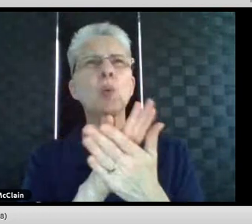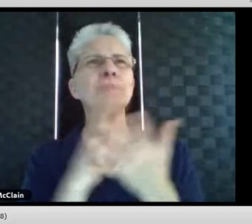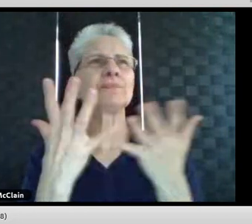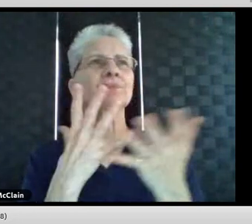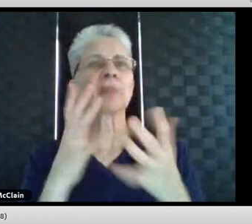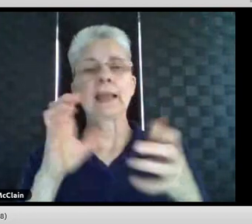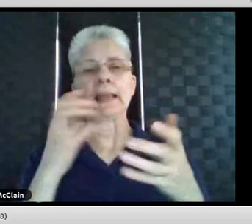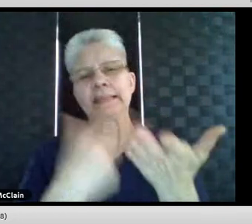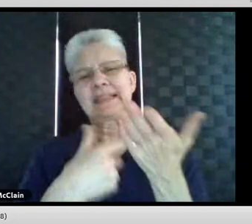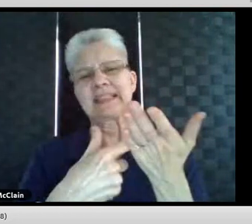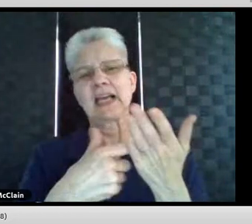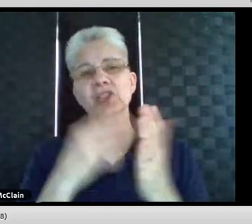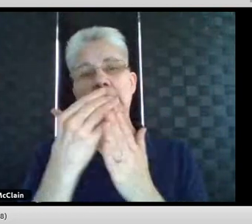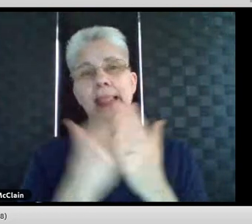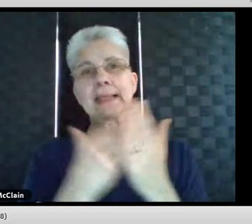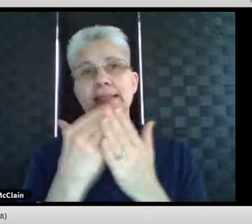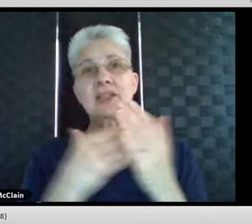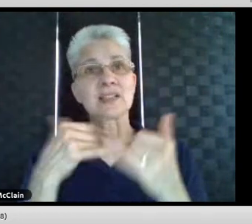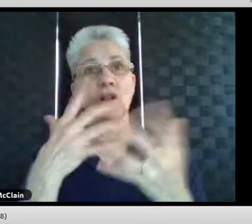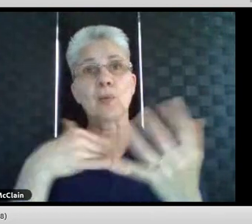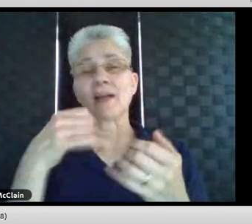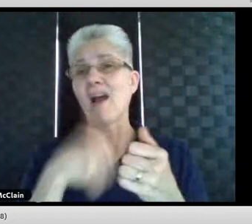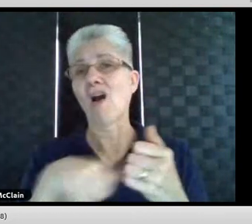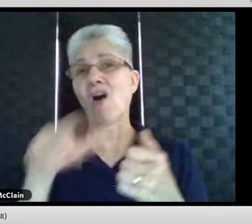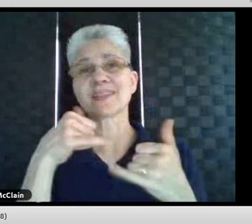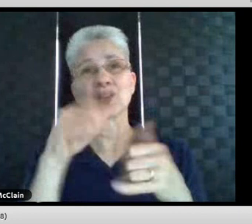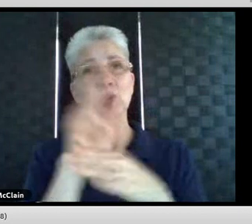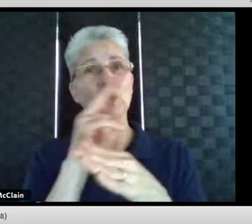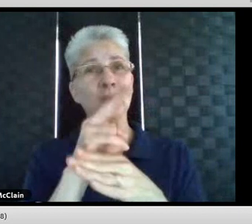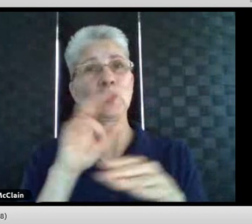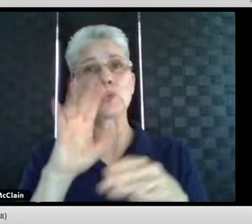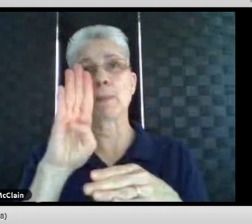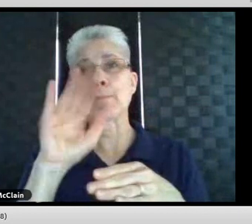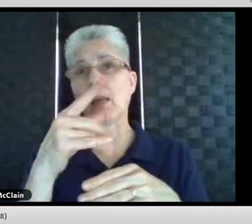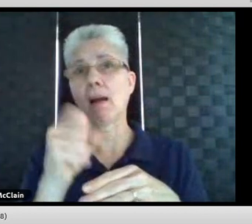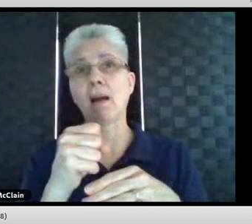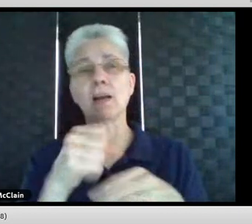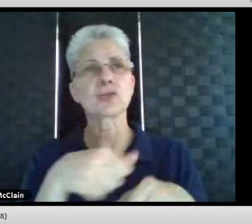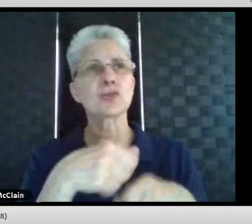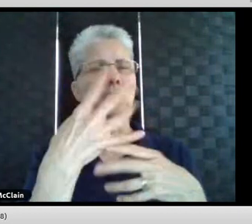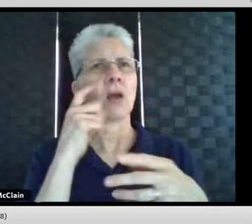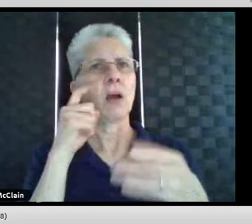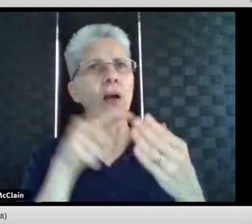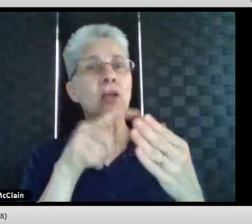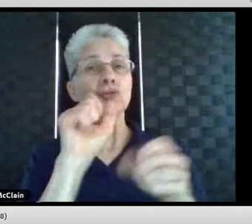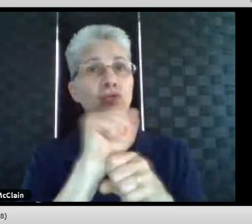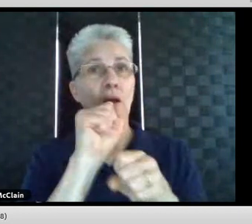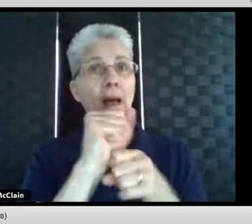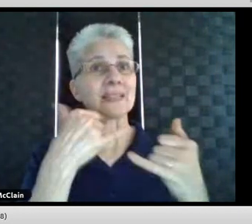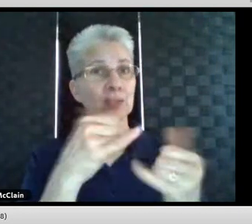They're still around. Everybody still uses them. It's where you find jobs that you didn't see on the Internet, still to this day.